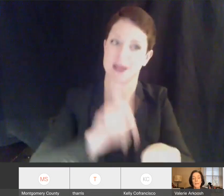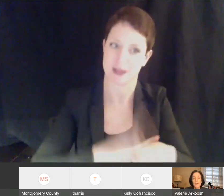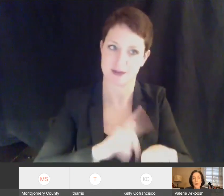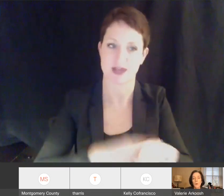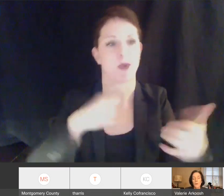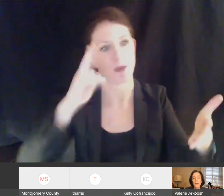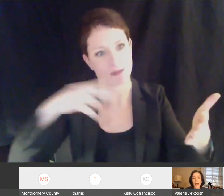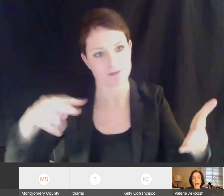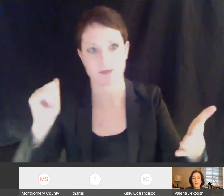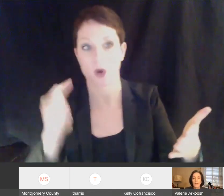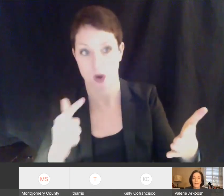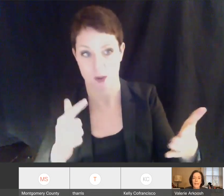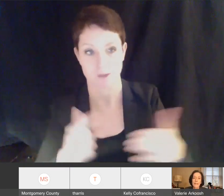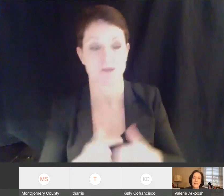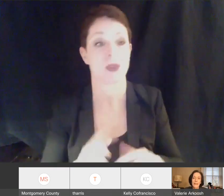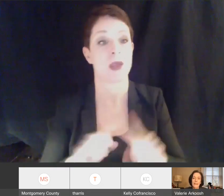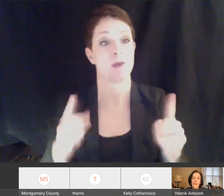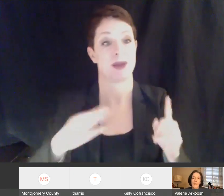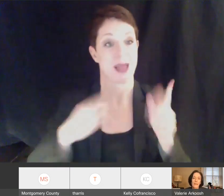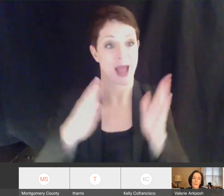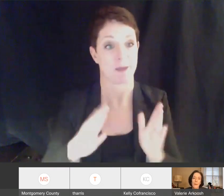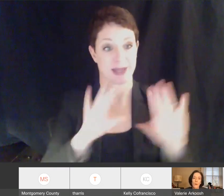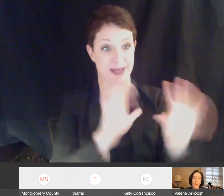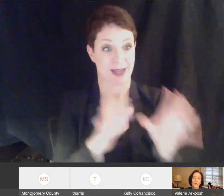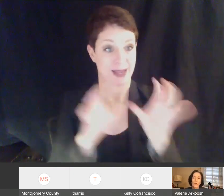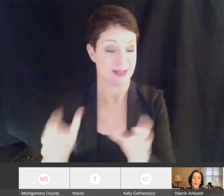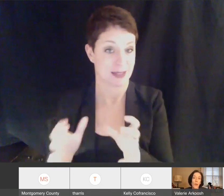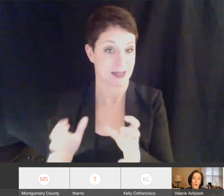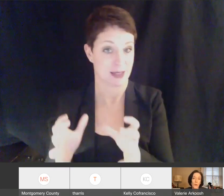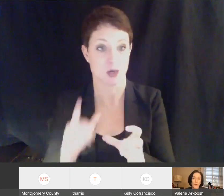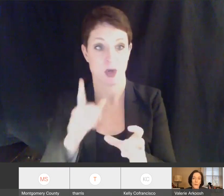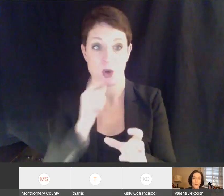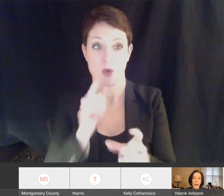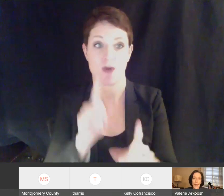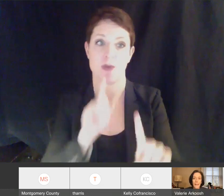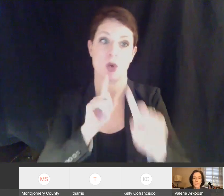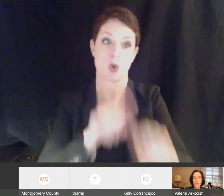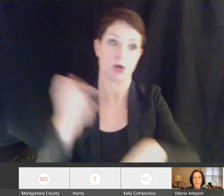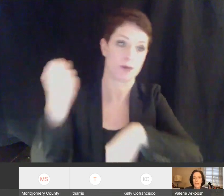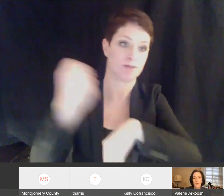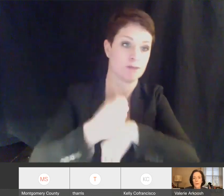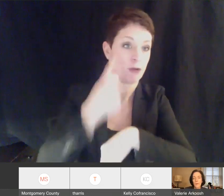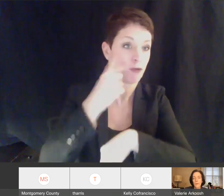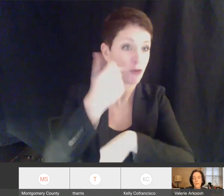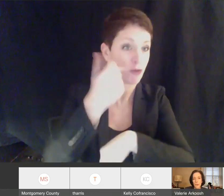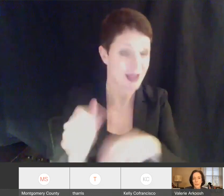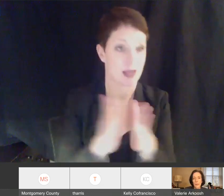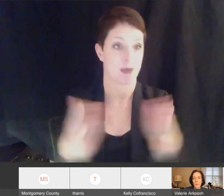Please note that applicant entities that have been ordered closed for any public health violation